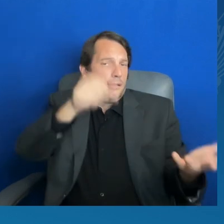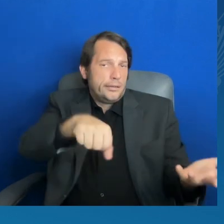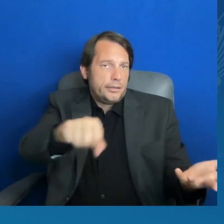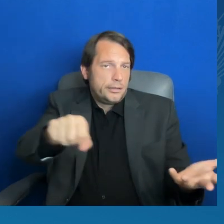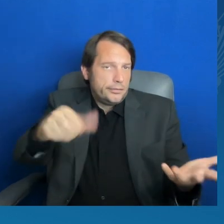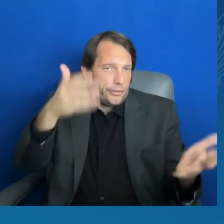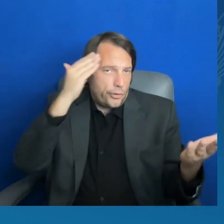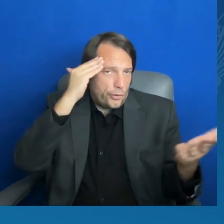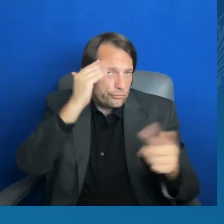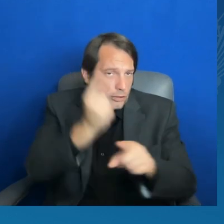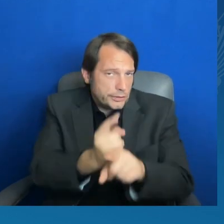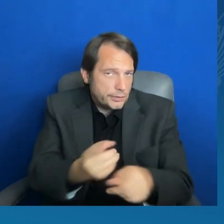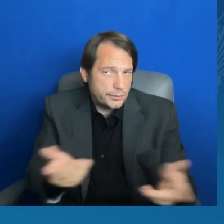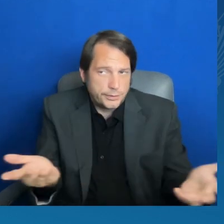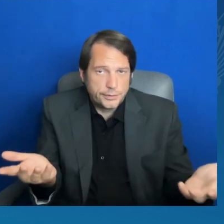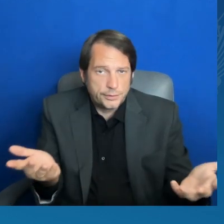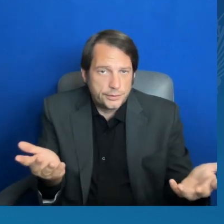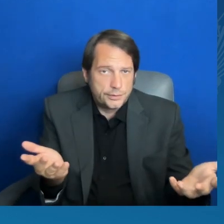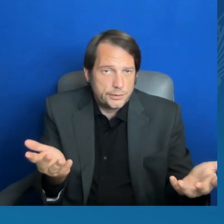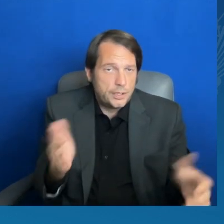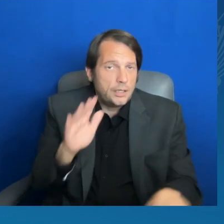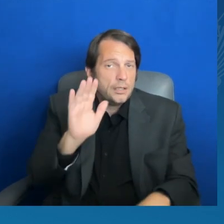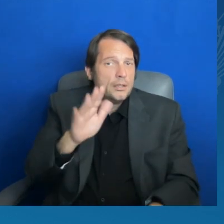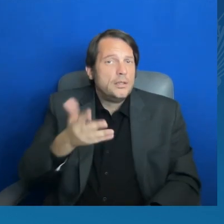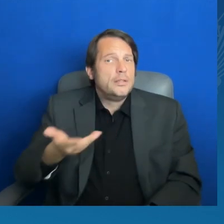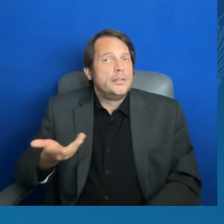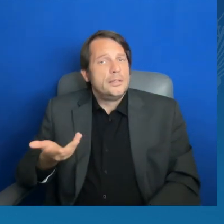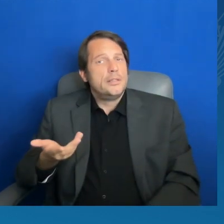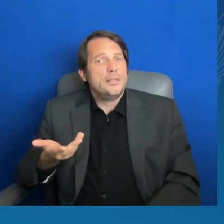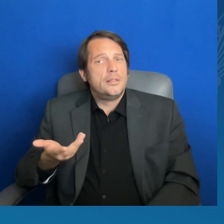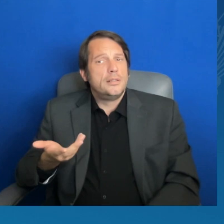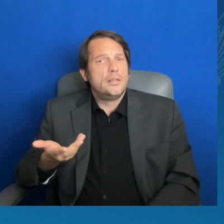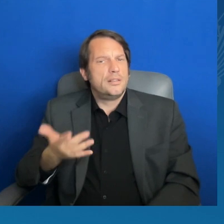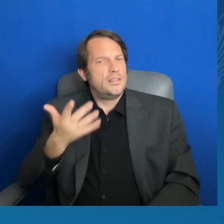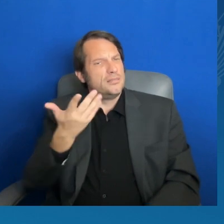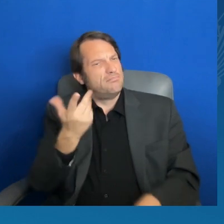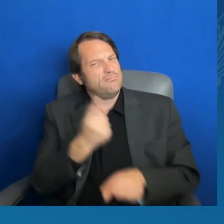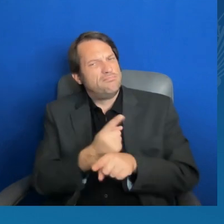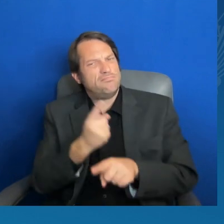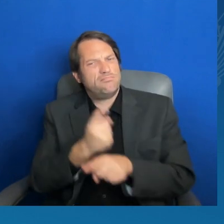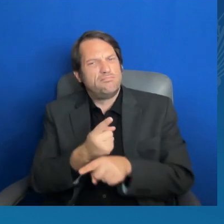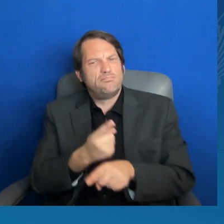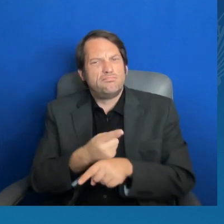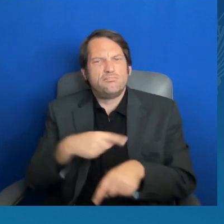before someone can buy a lethal weapon if they've been found by a court